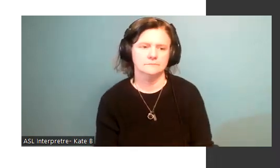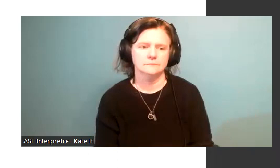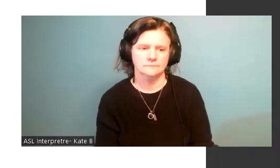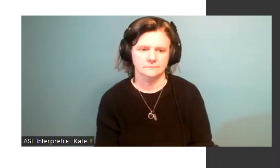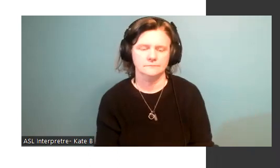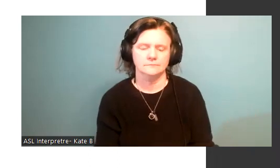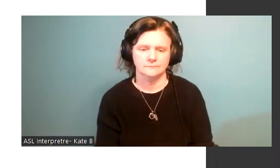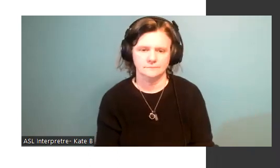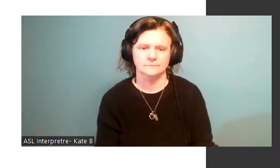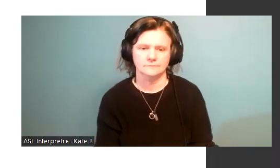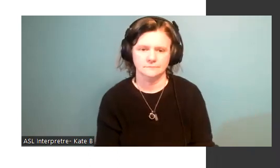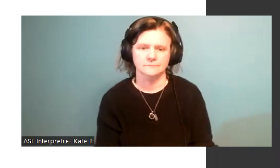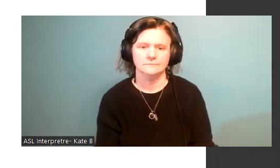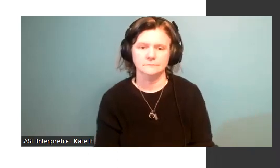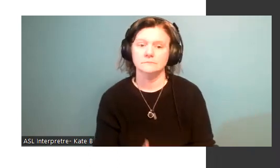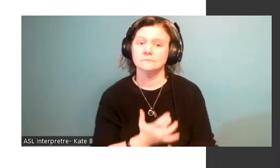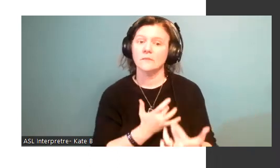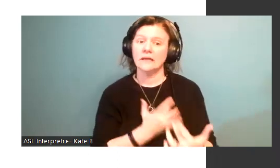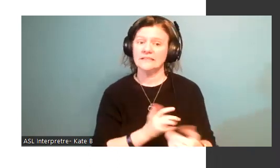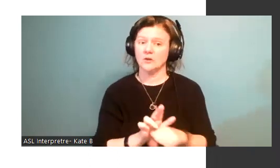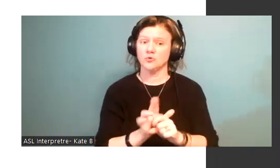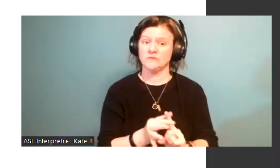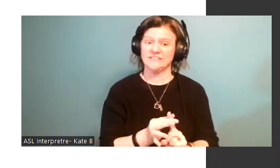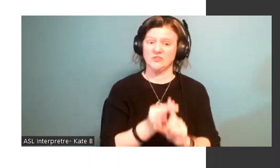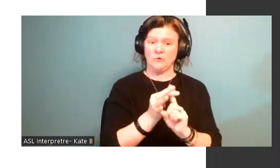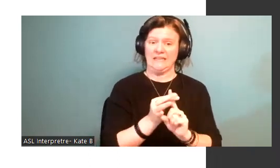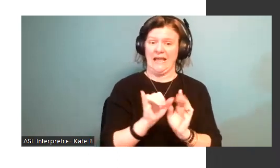it will say first name and below it will be an